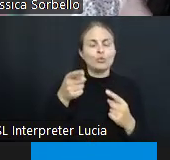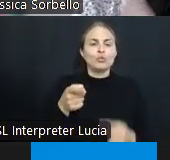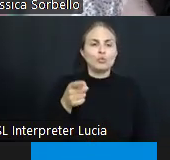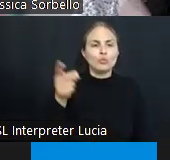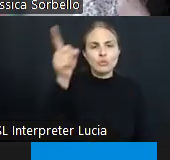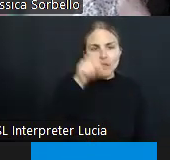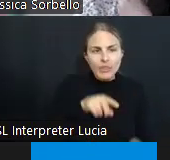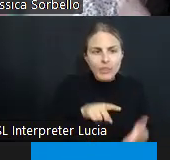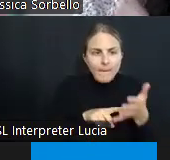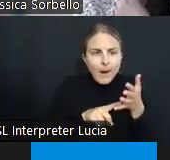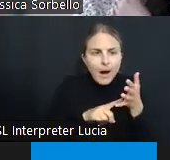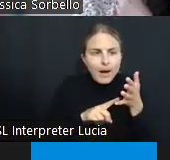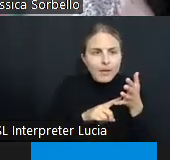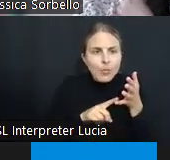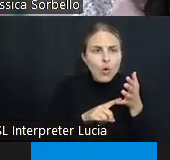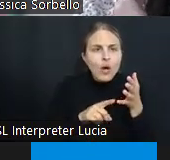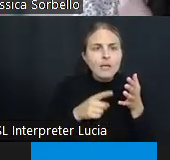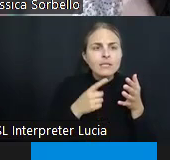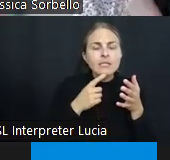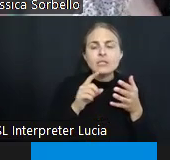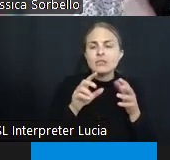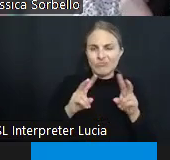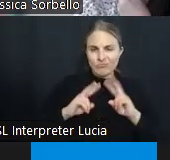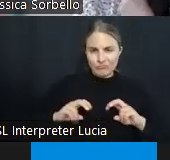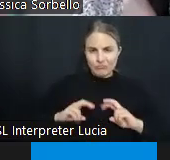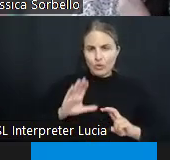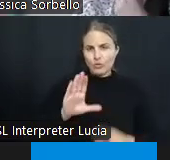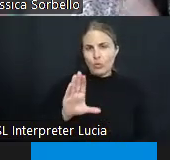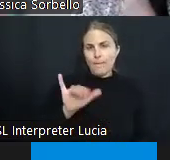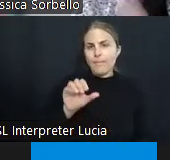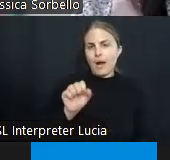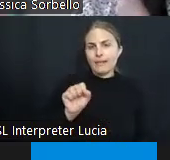shaming way. In the fact that we are all people and we all